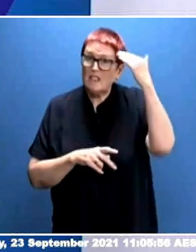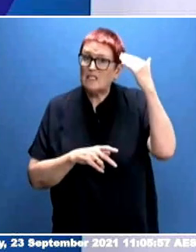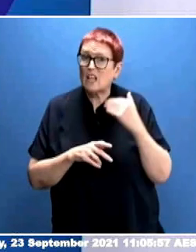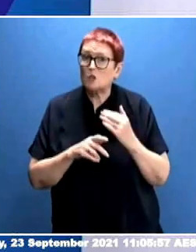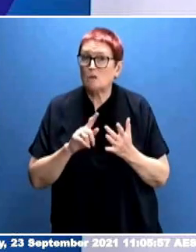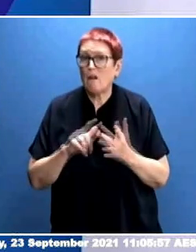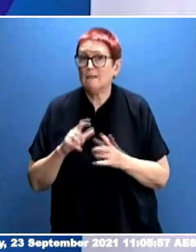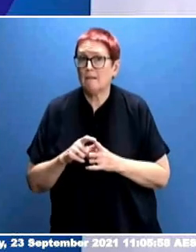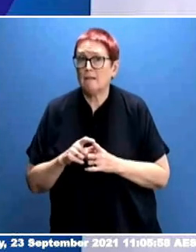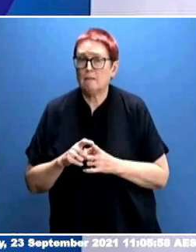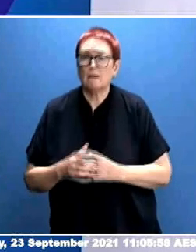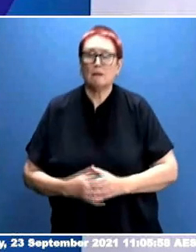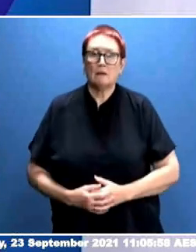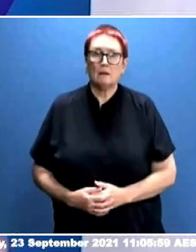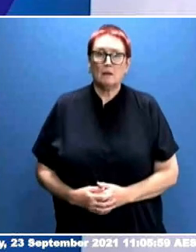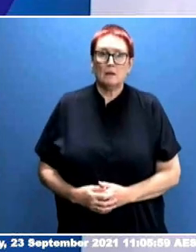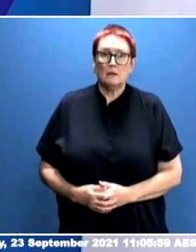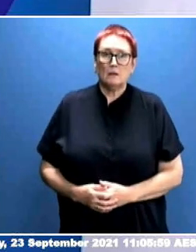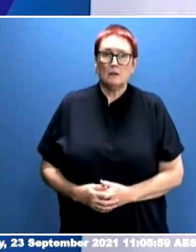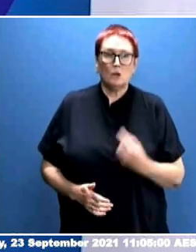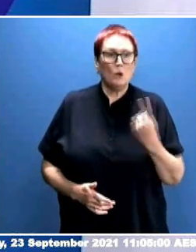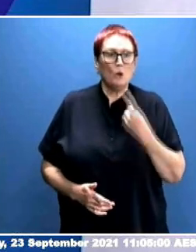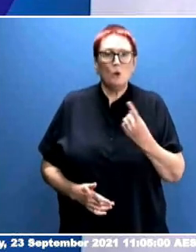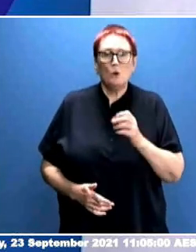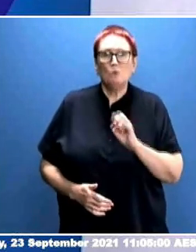who are confined in some way at present.